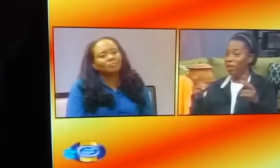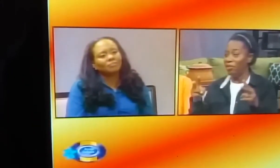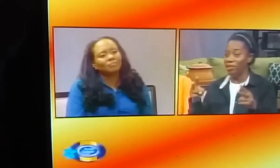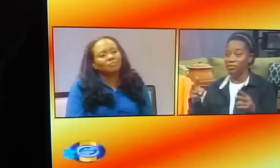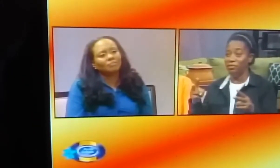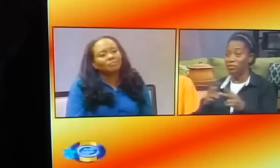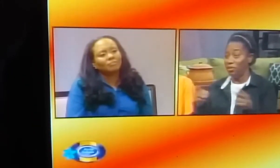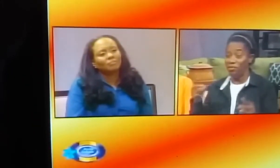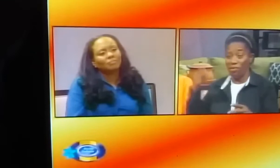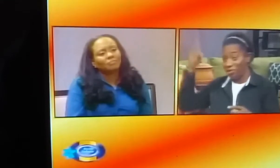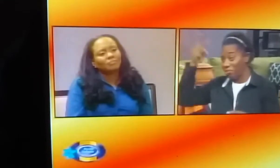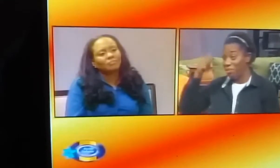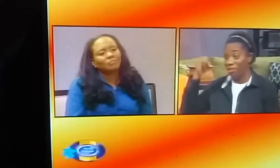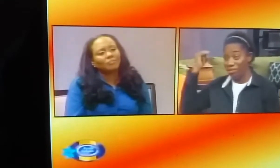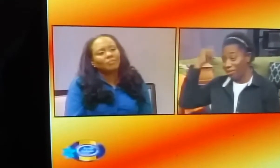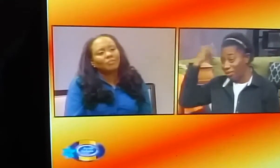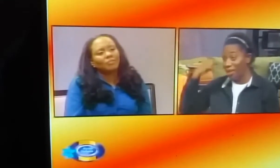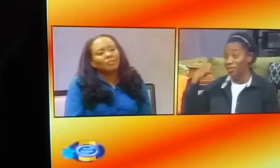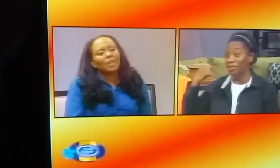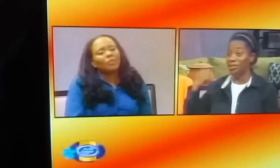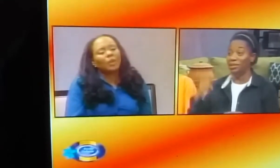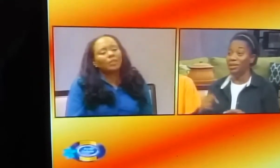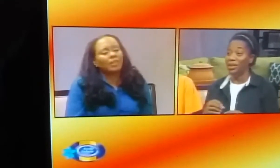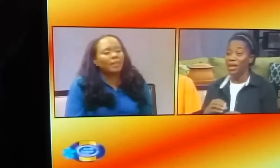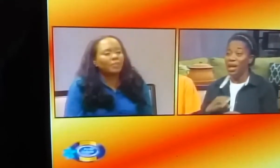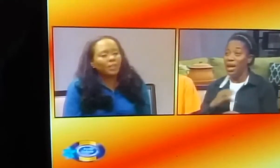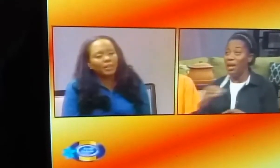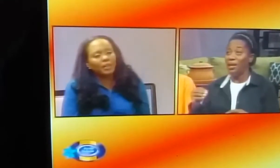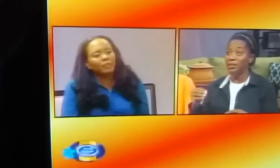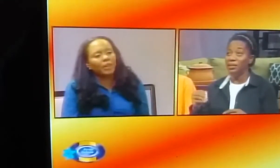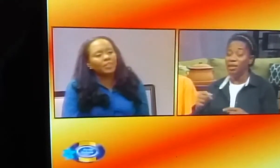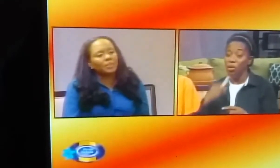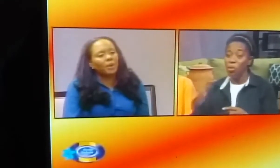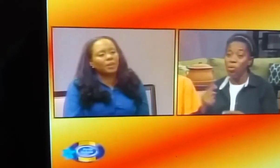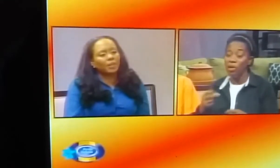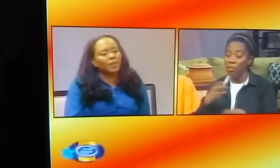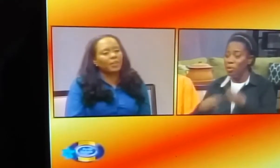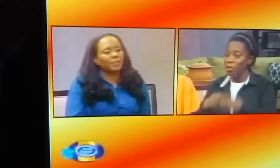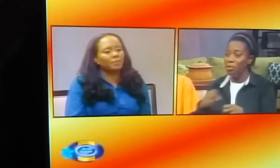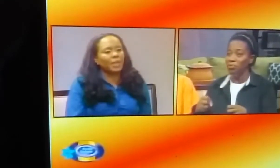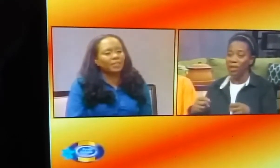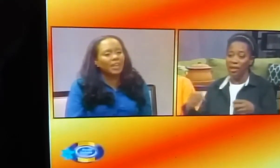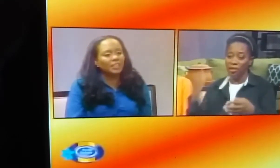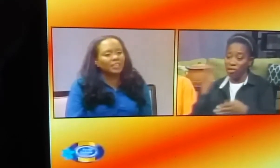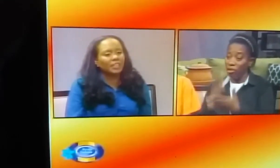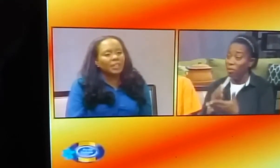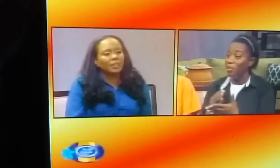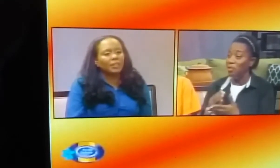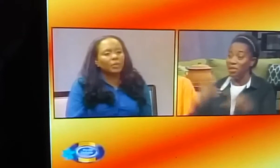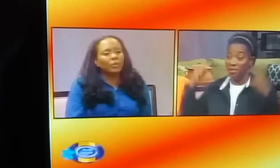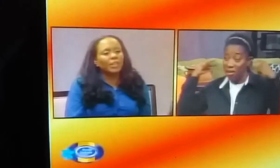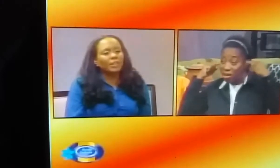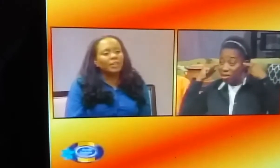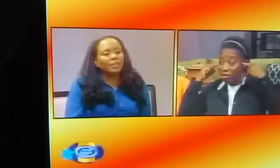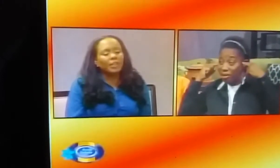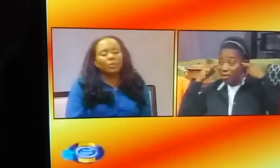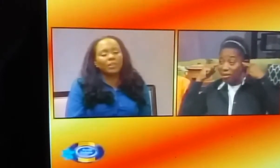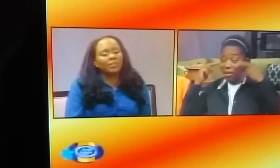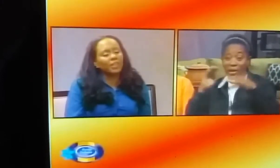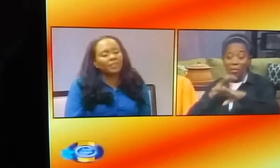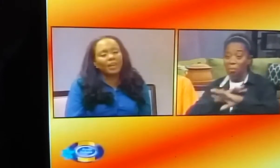well the deficit they're very smart they're very intelligent the only the only thing that